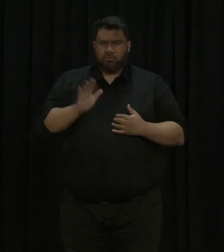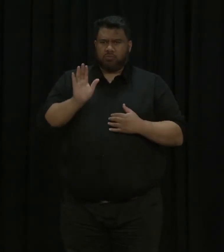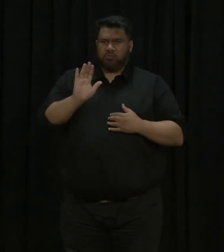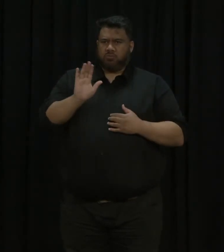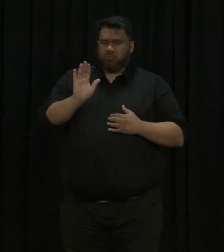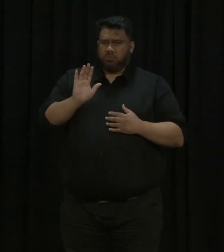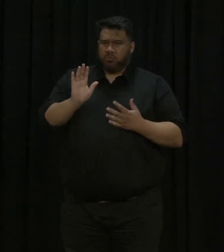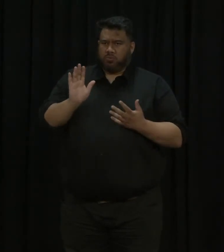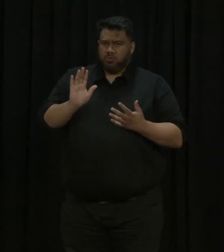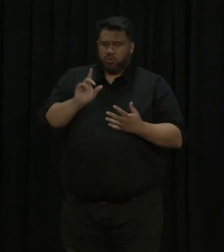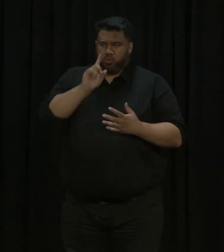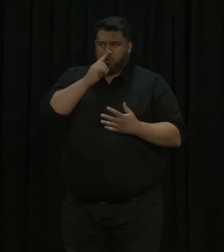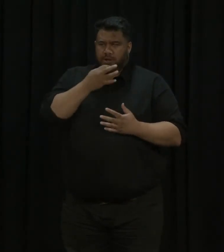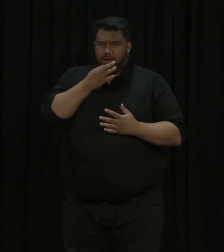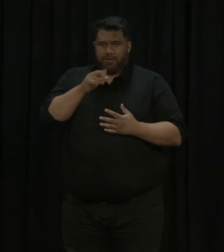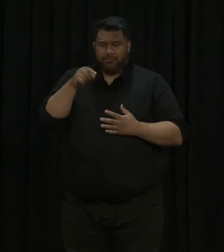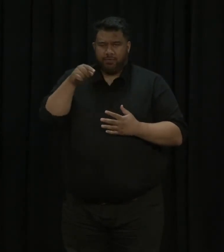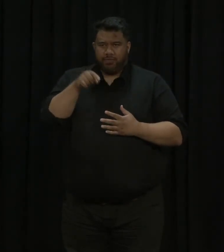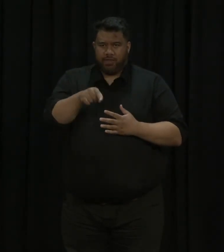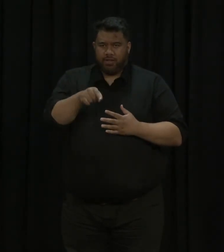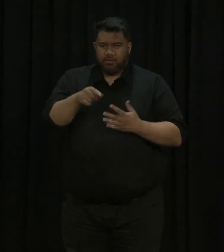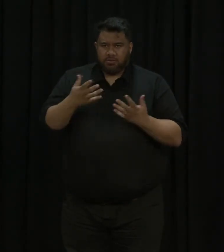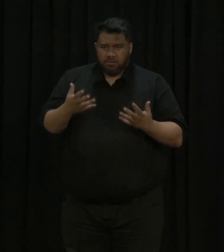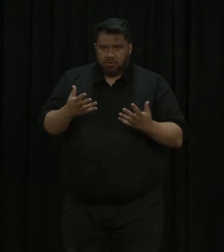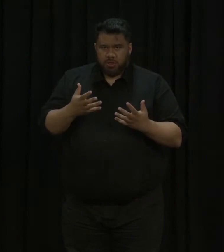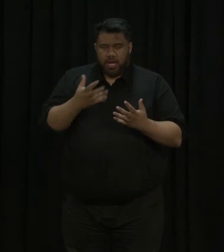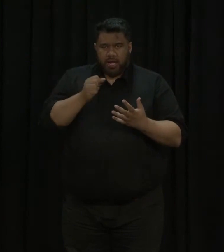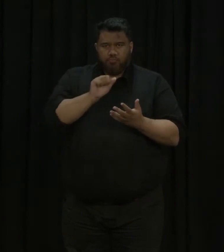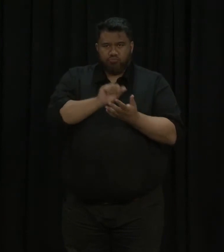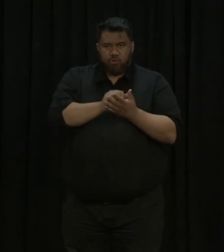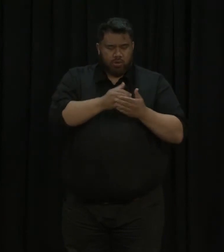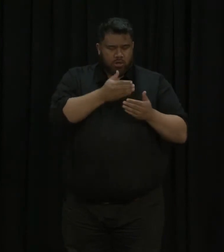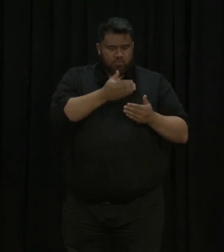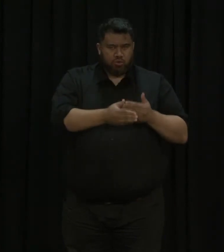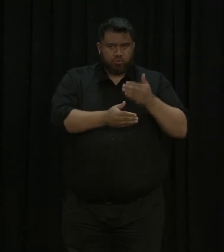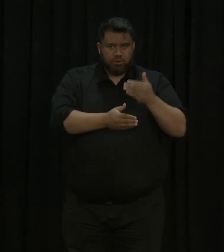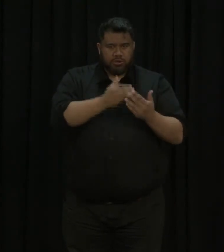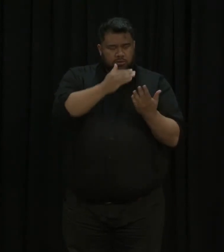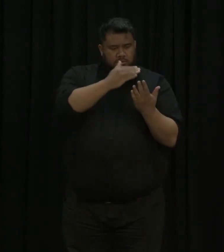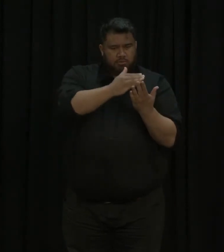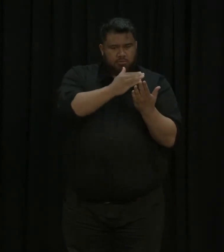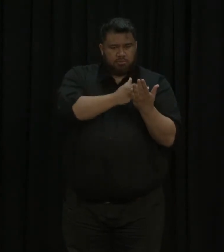demanding from clinicians vaccination exemptions. Know one is entitled to aggressively demand an